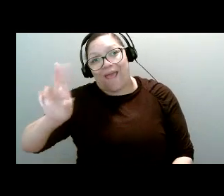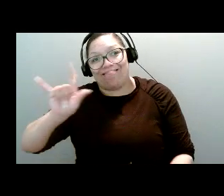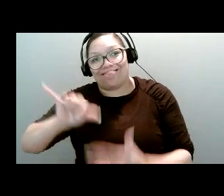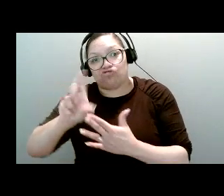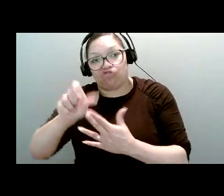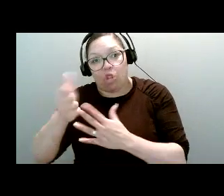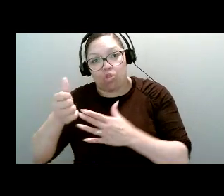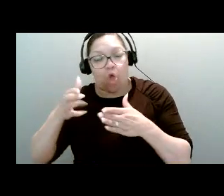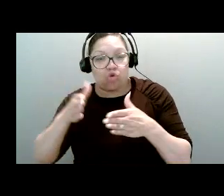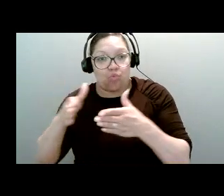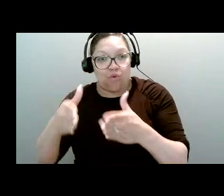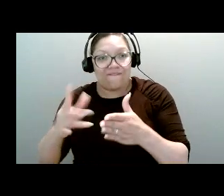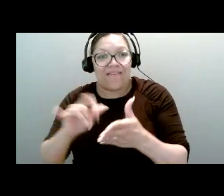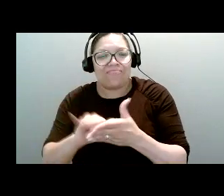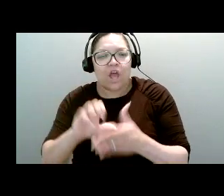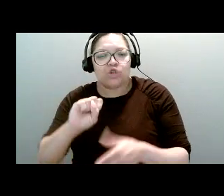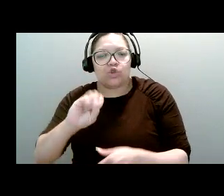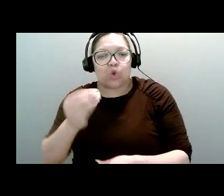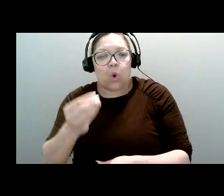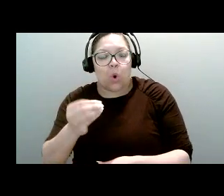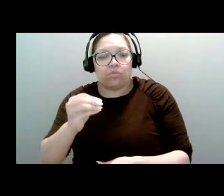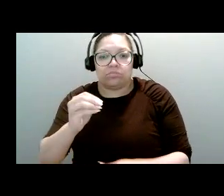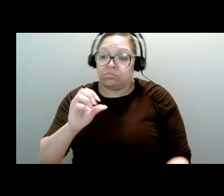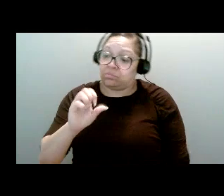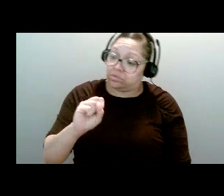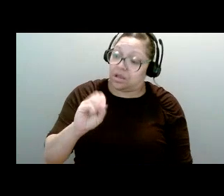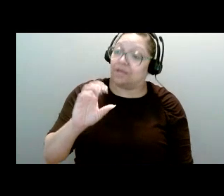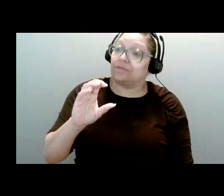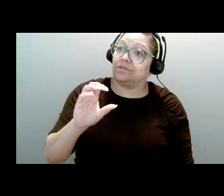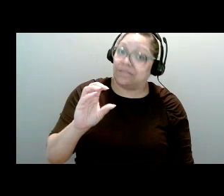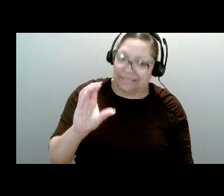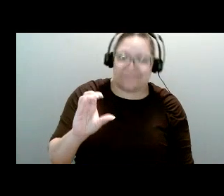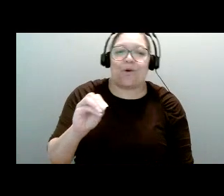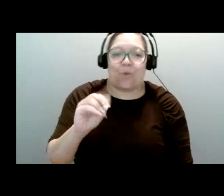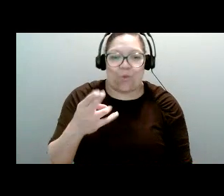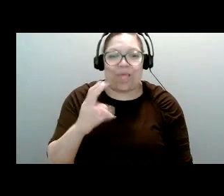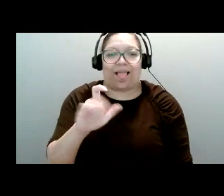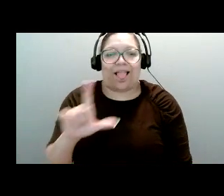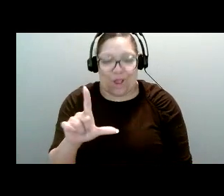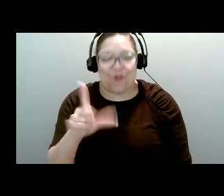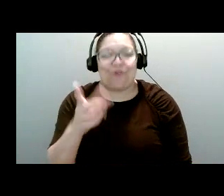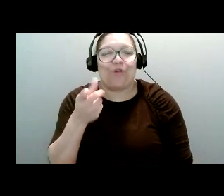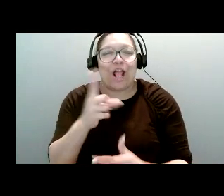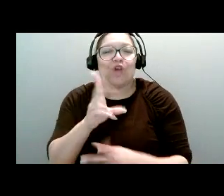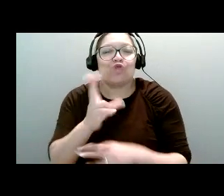Schuylkill River, where people use the river for recreation. You can see kayakers in this image.